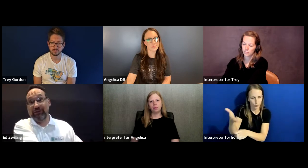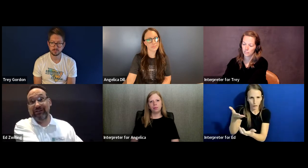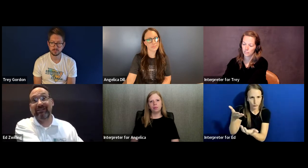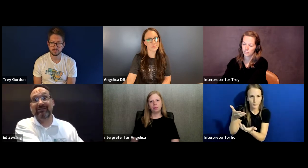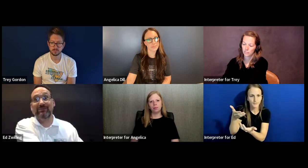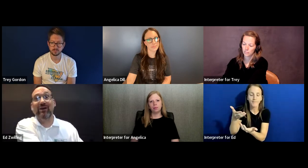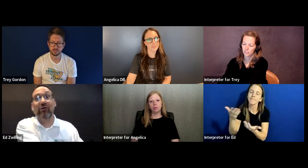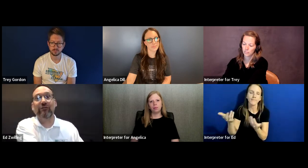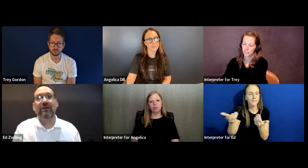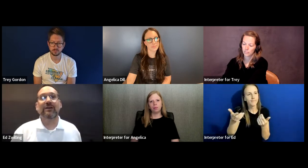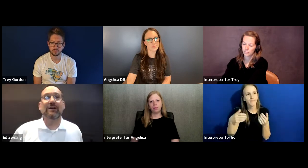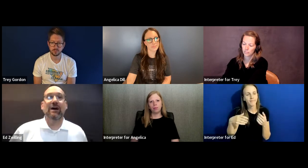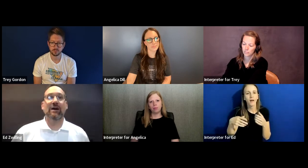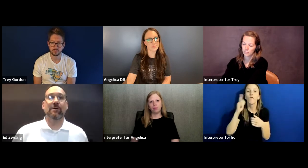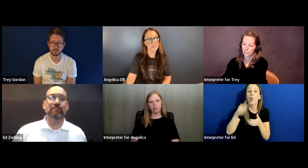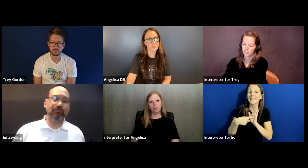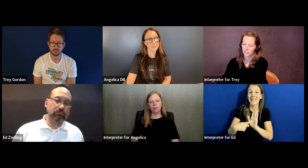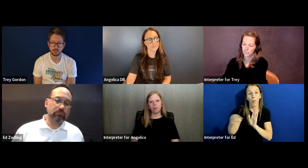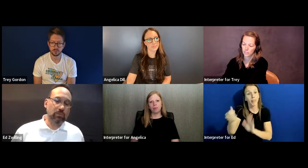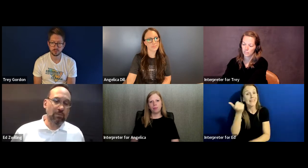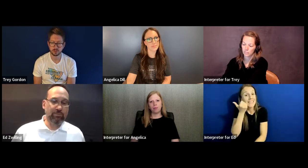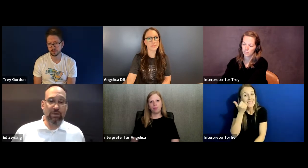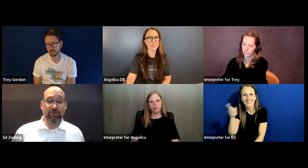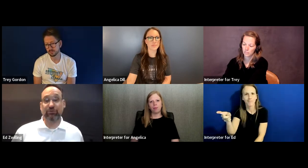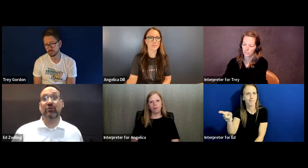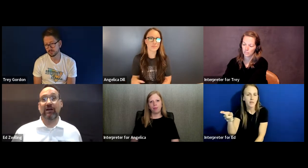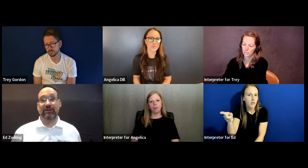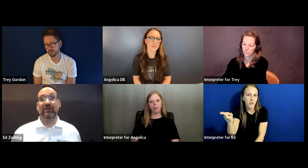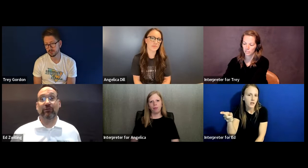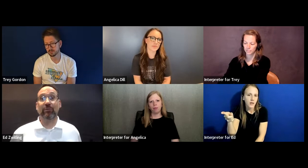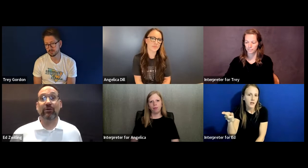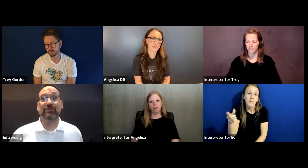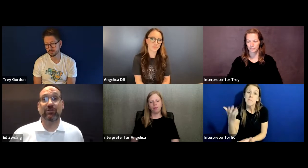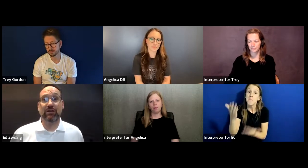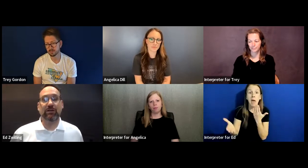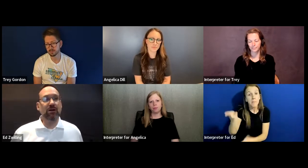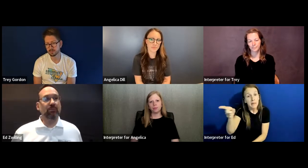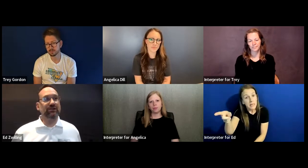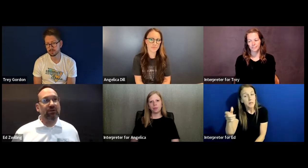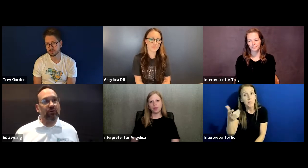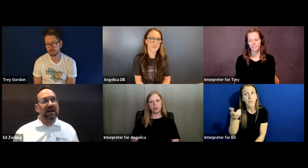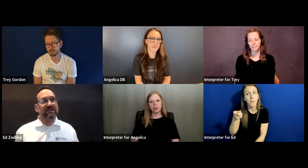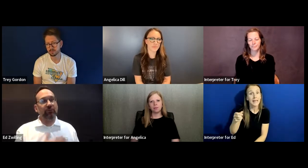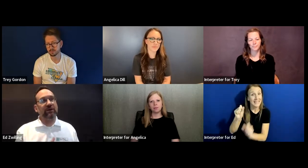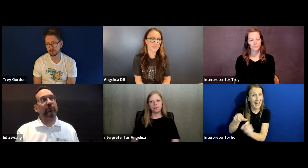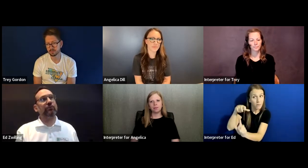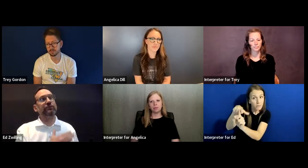the dentist himself um maybe you do have the ear of the person you need but generally i tell people